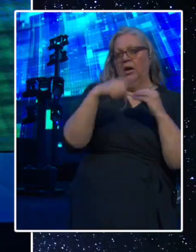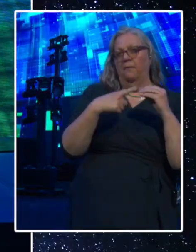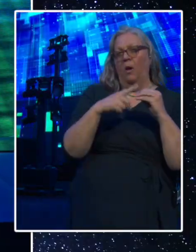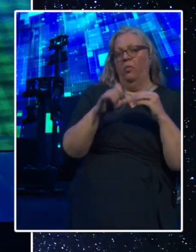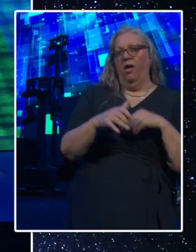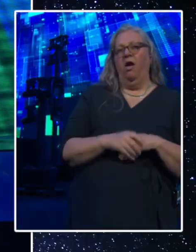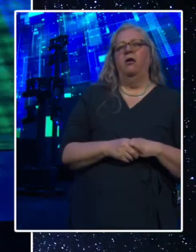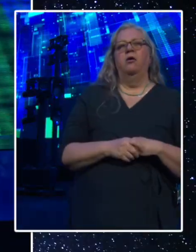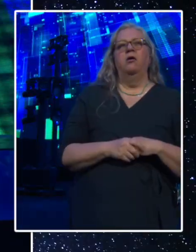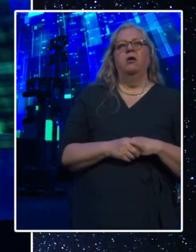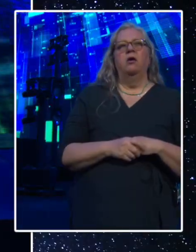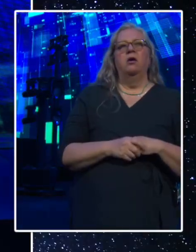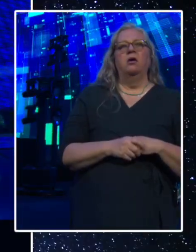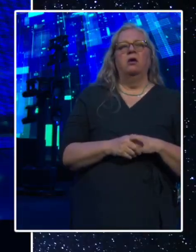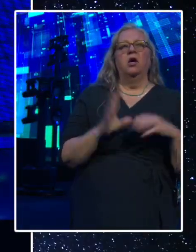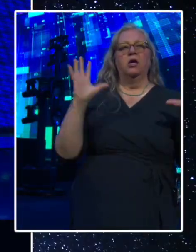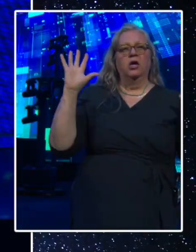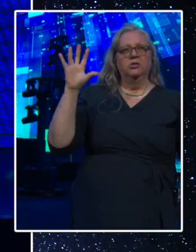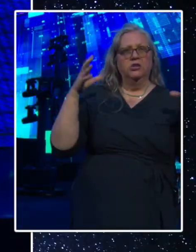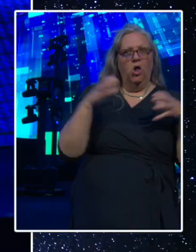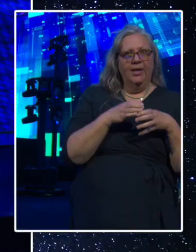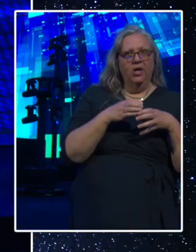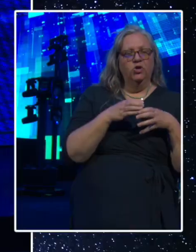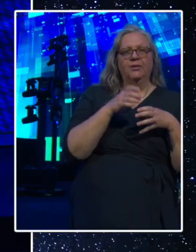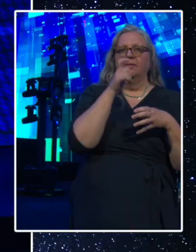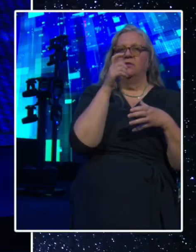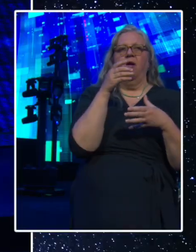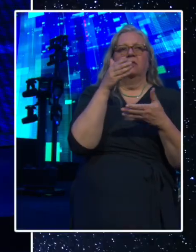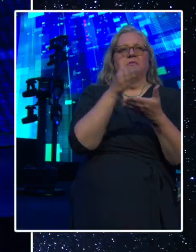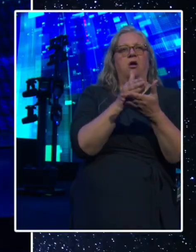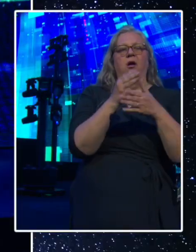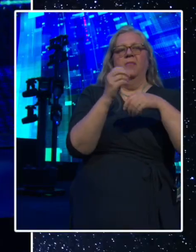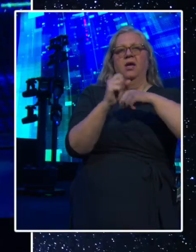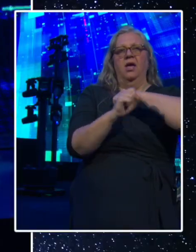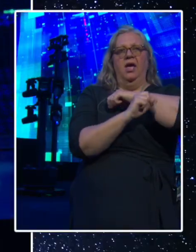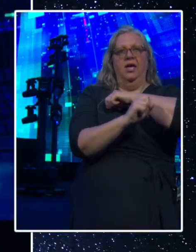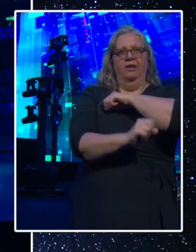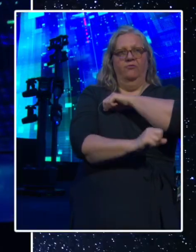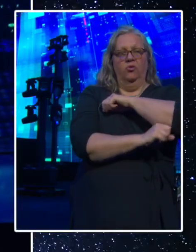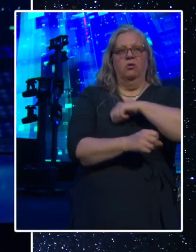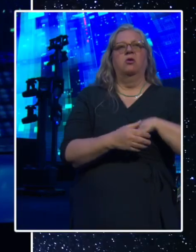Think about that. But look, consolidation doesn't stop at the infrastructure.